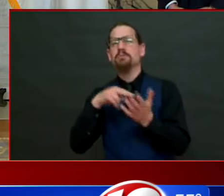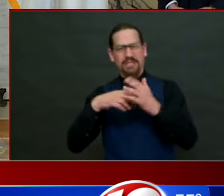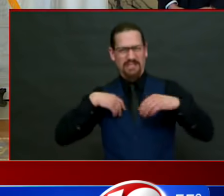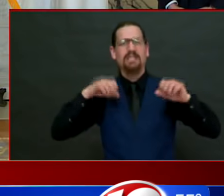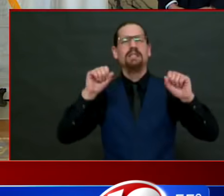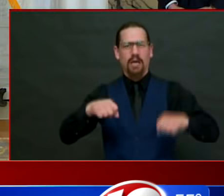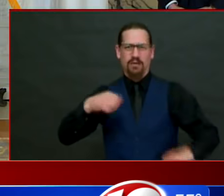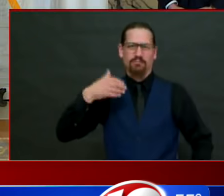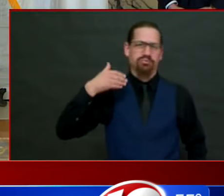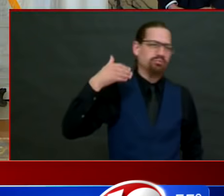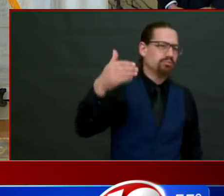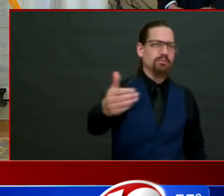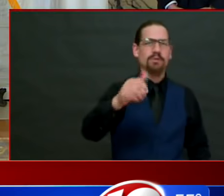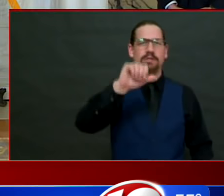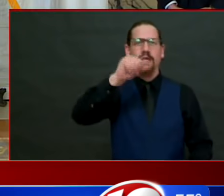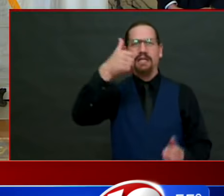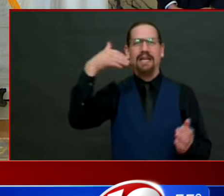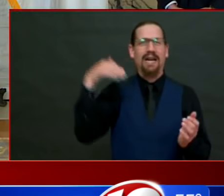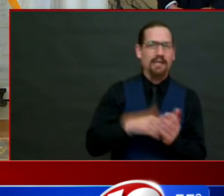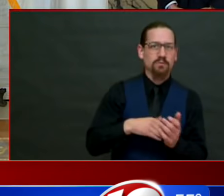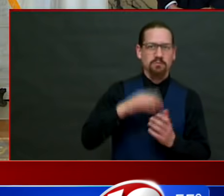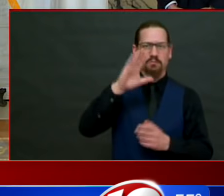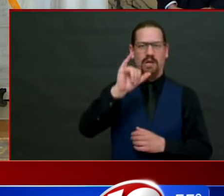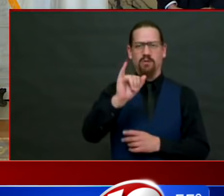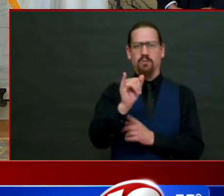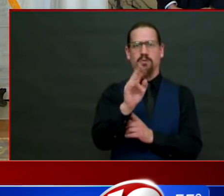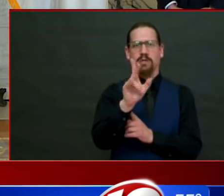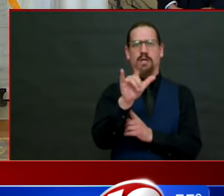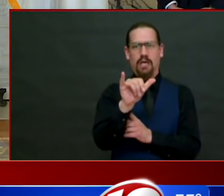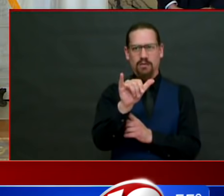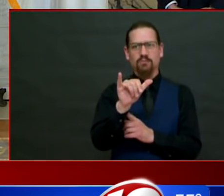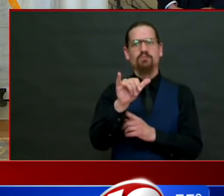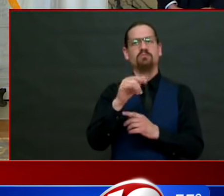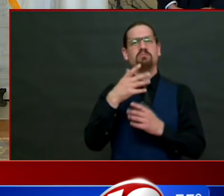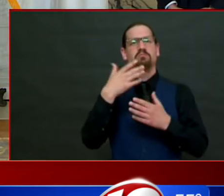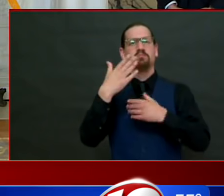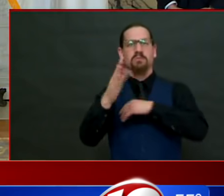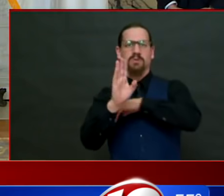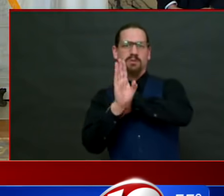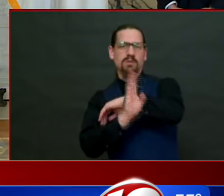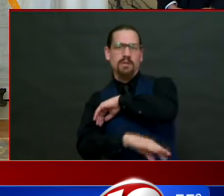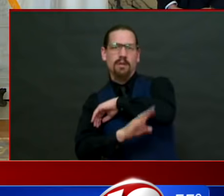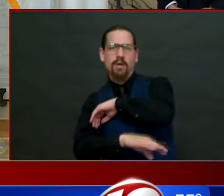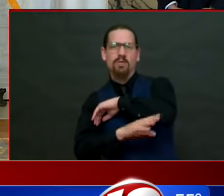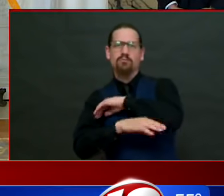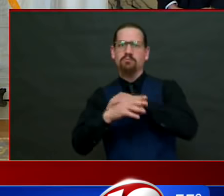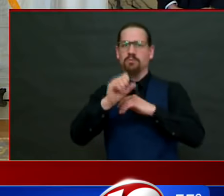AND THEN, 20,000 A DAY. I WANT KIDS TO GO BACK TO SCHOOL